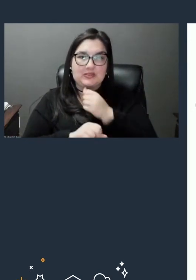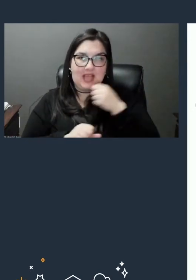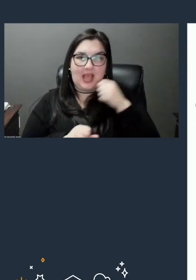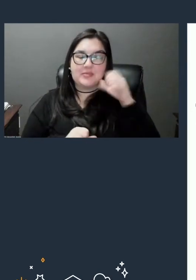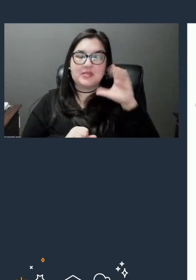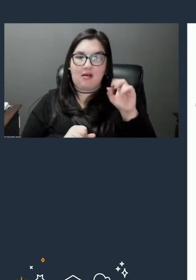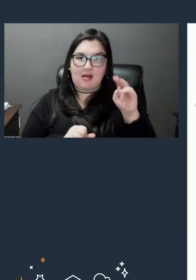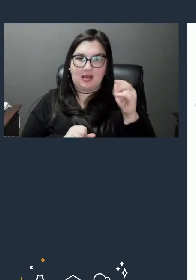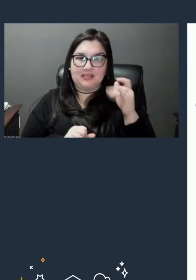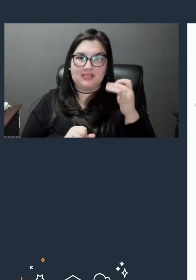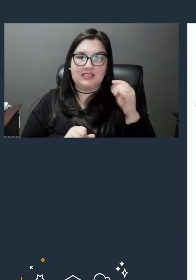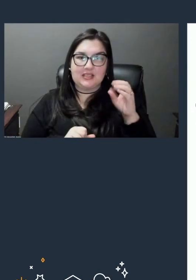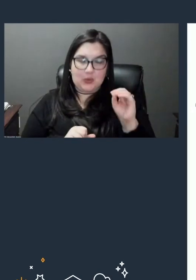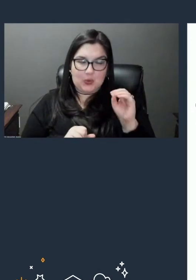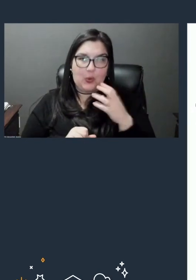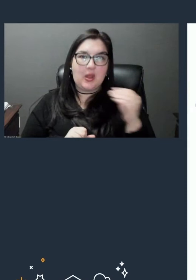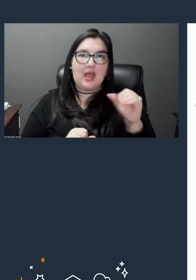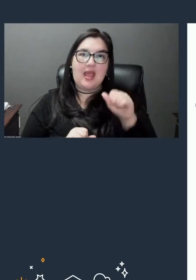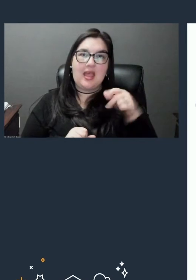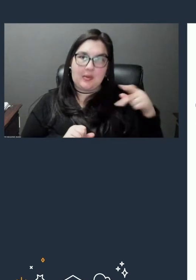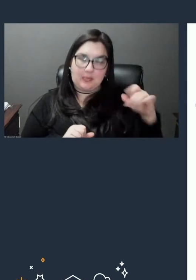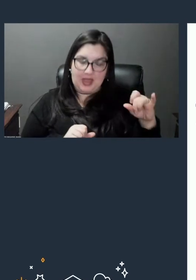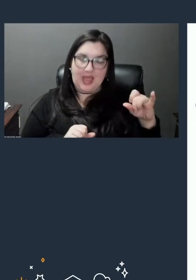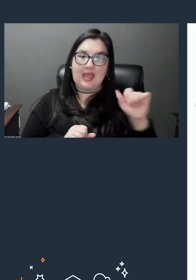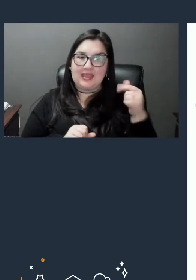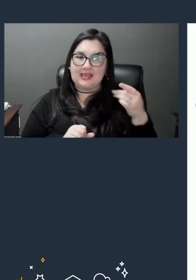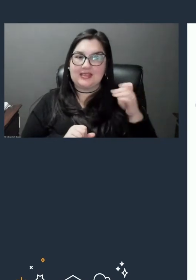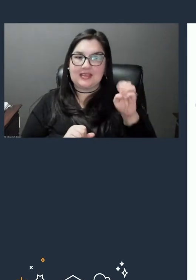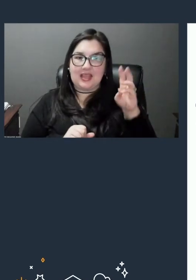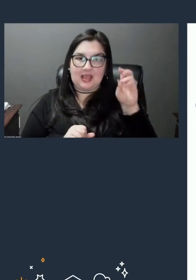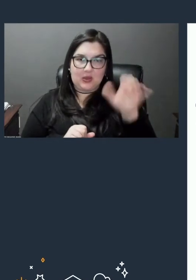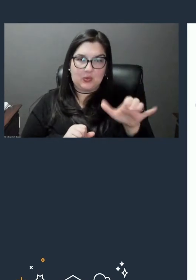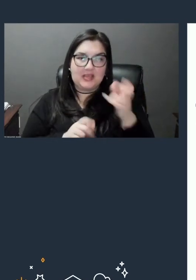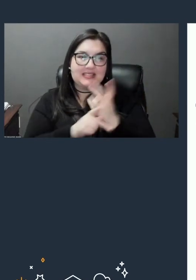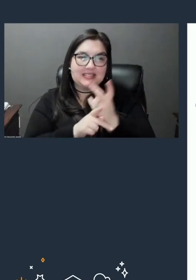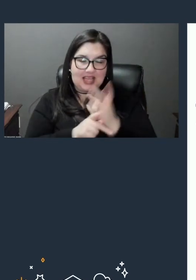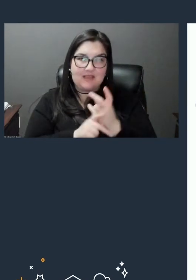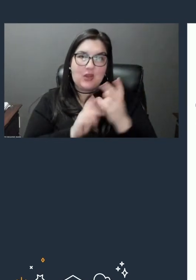And there is an API gateway which takes care of the create, read, update, delete operations.